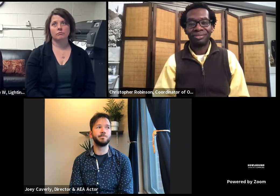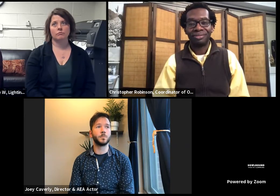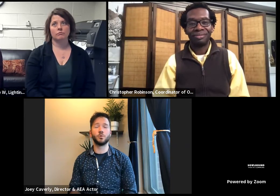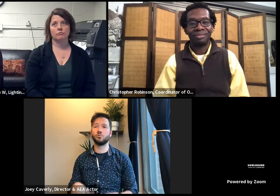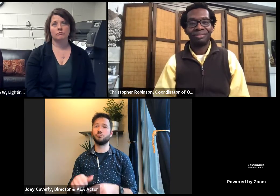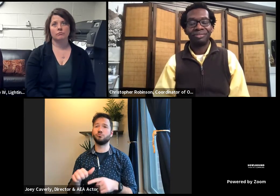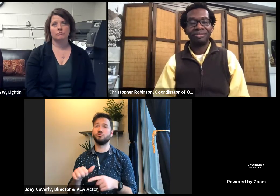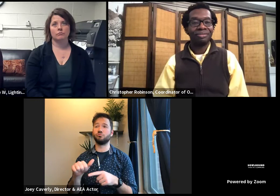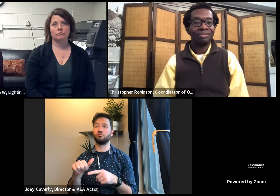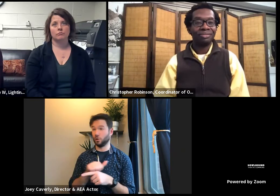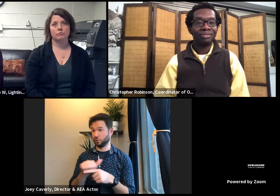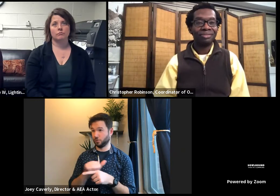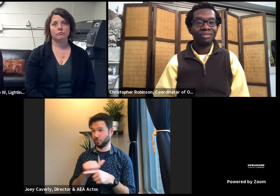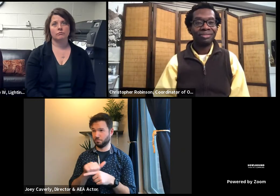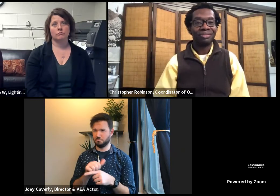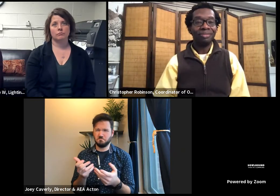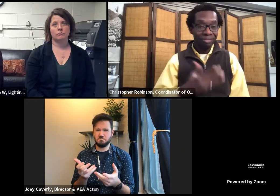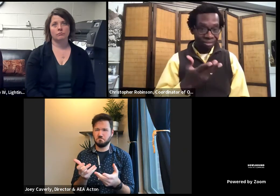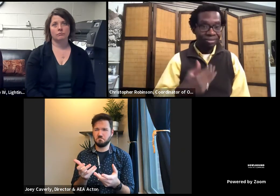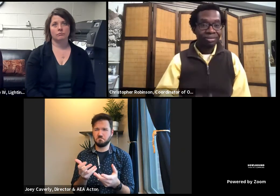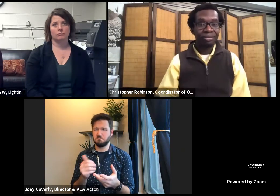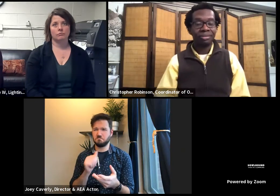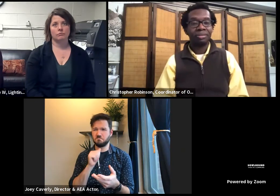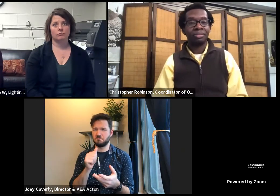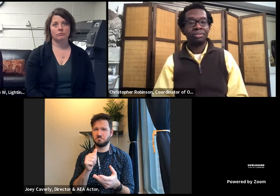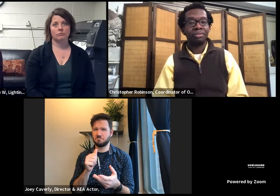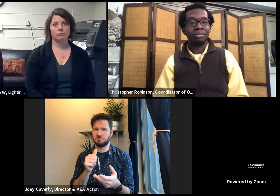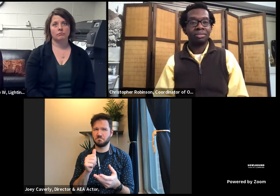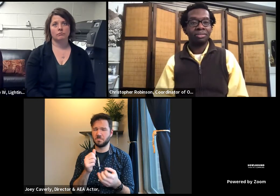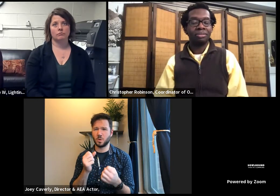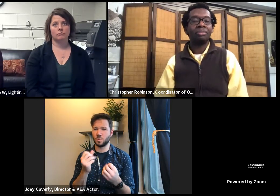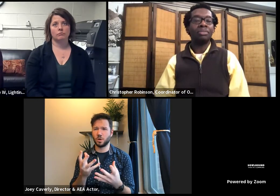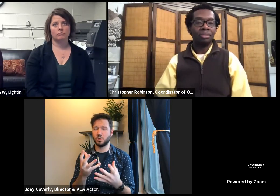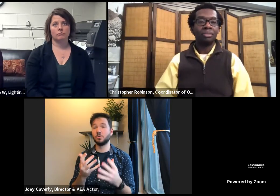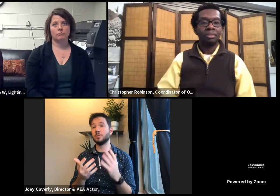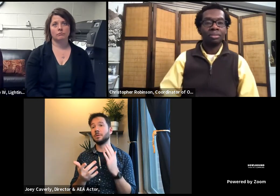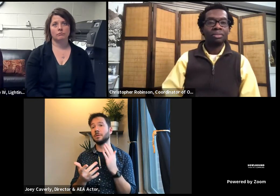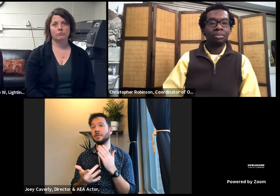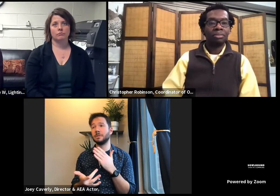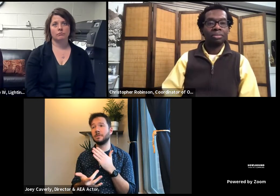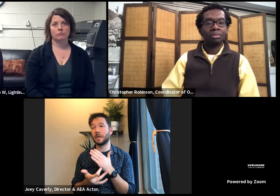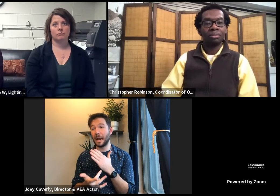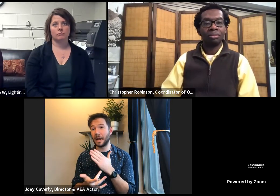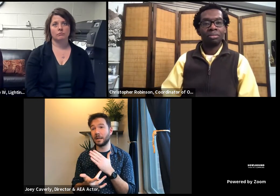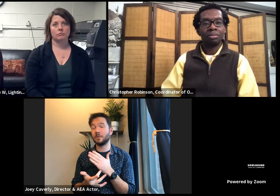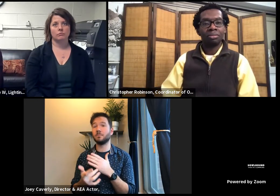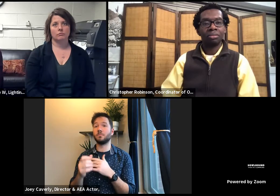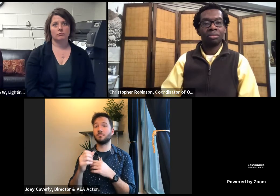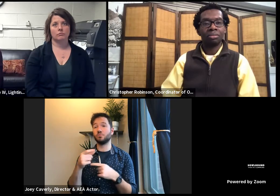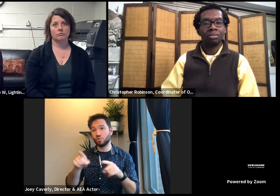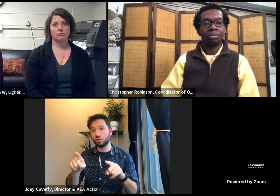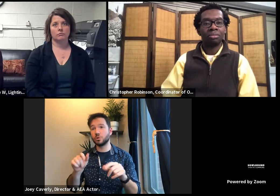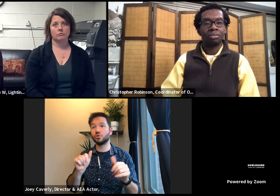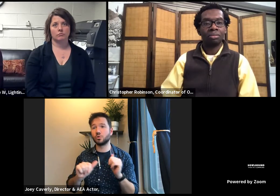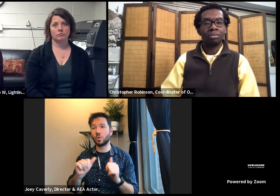where you're really just doing design meetings? Joey, go ahead. Okay, in the rehearsals, not so much.